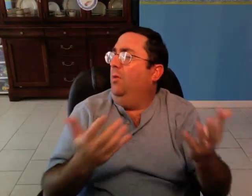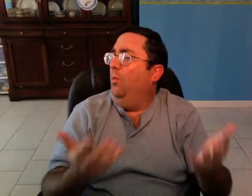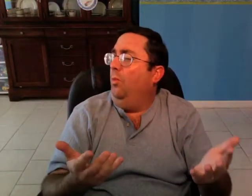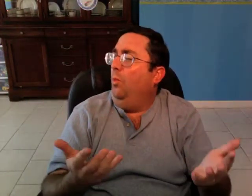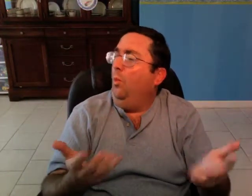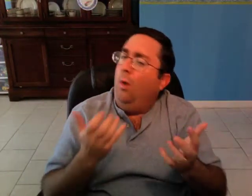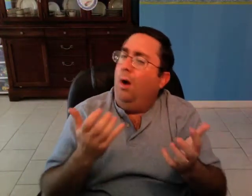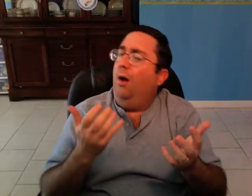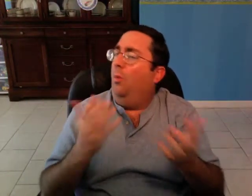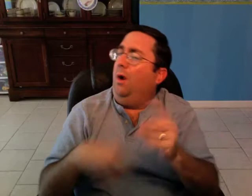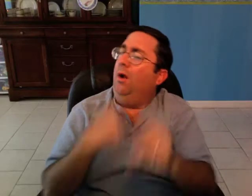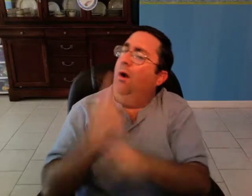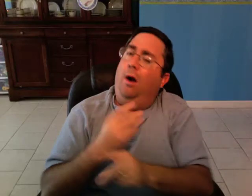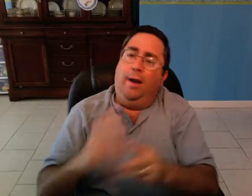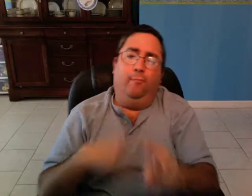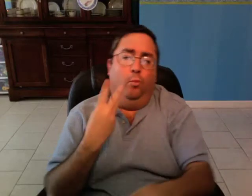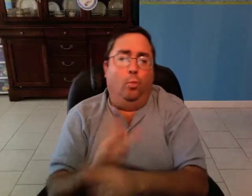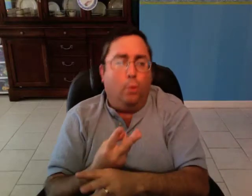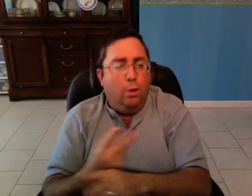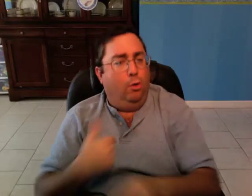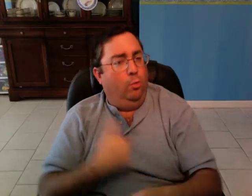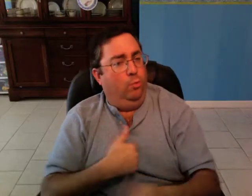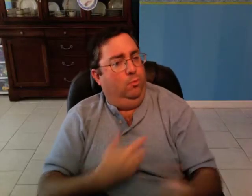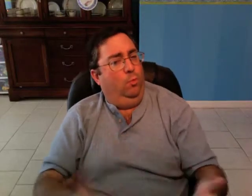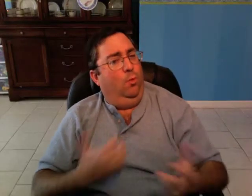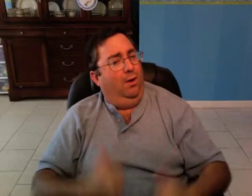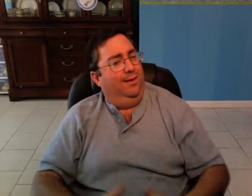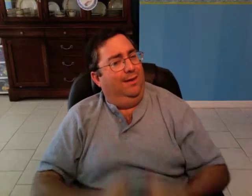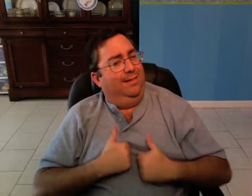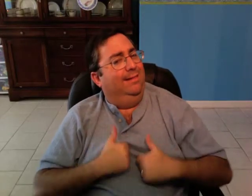have what we want, what kind of world would we want to live in?"